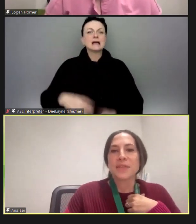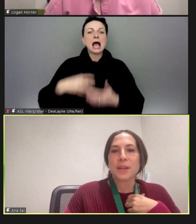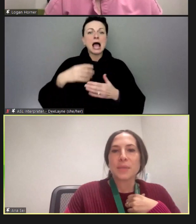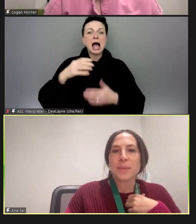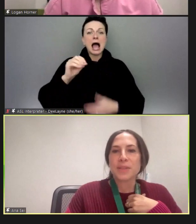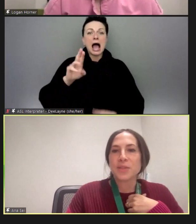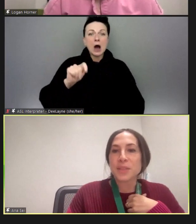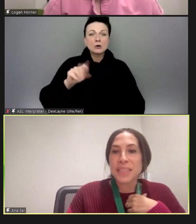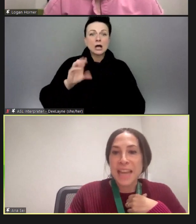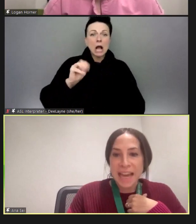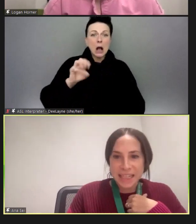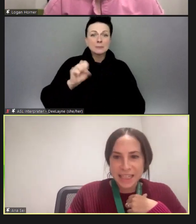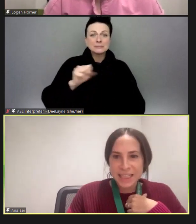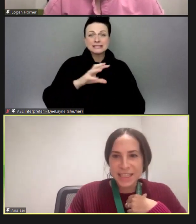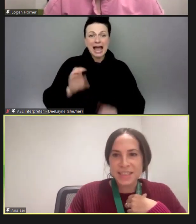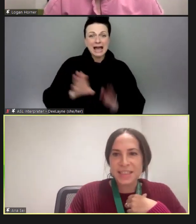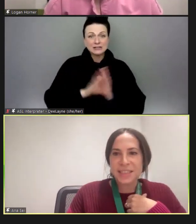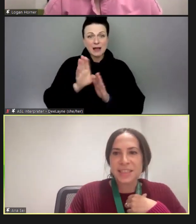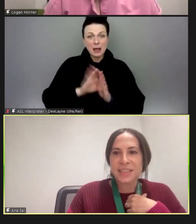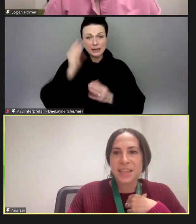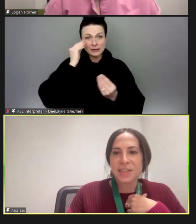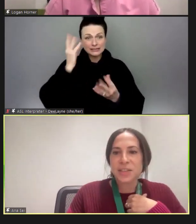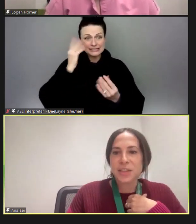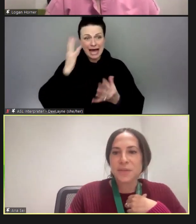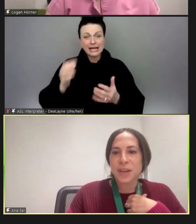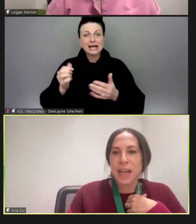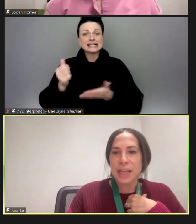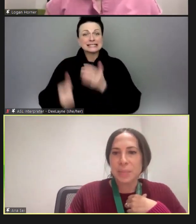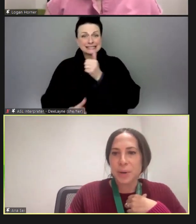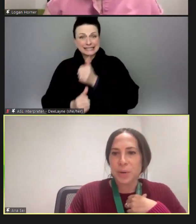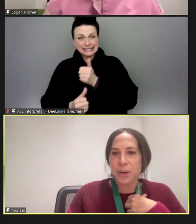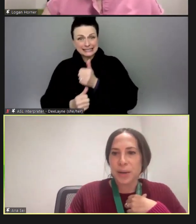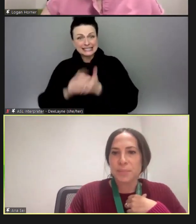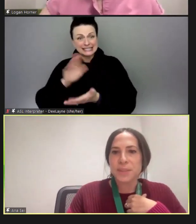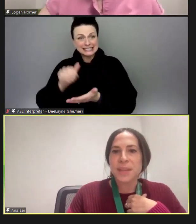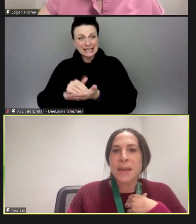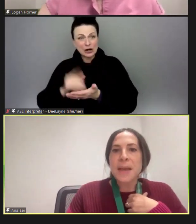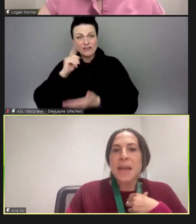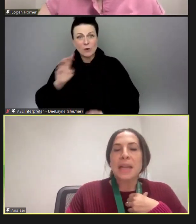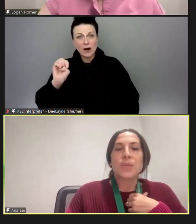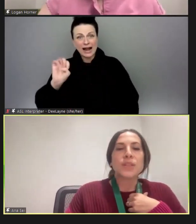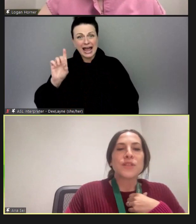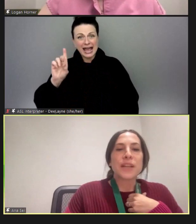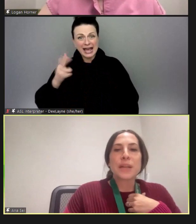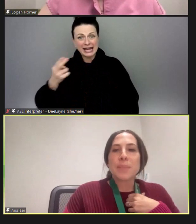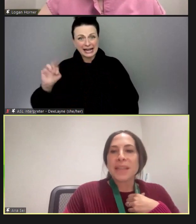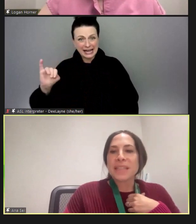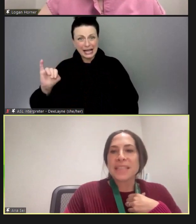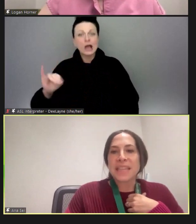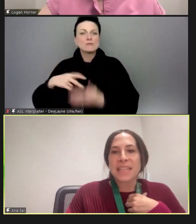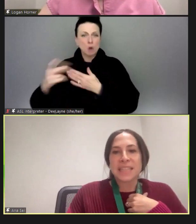developmental data Assistance Center for